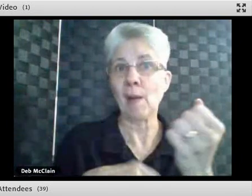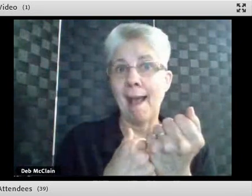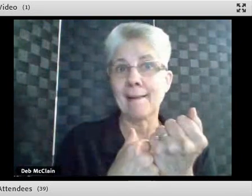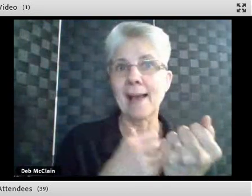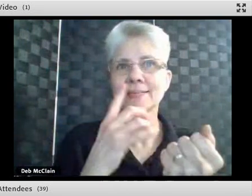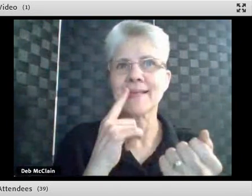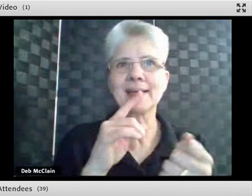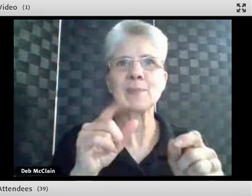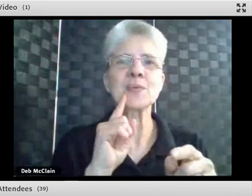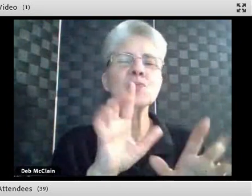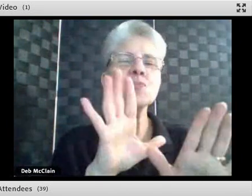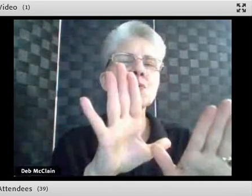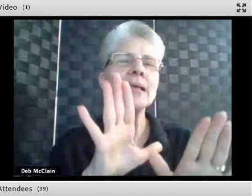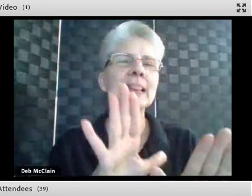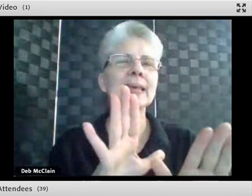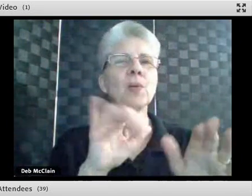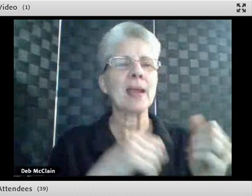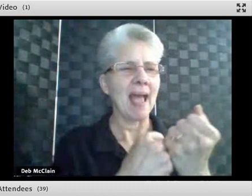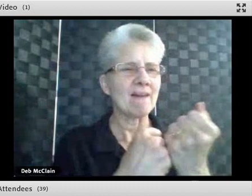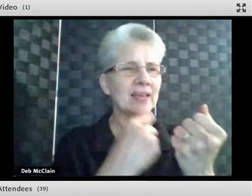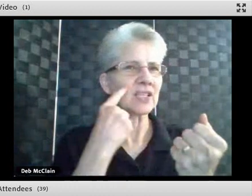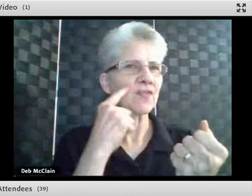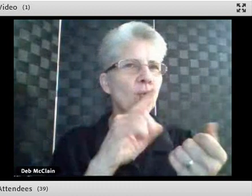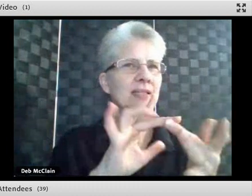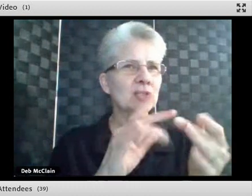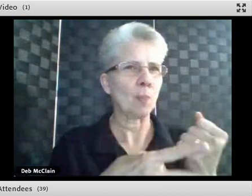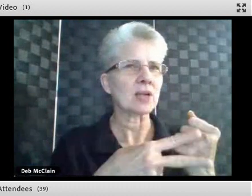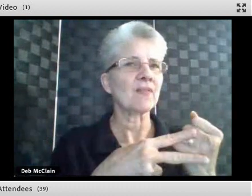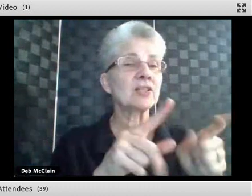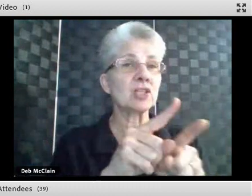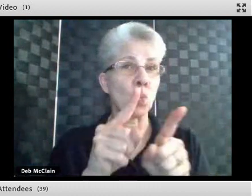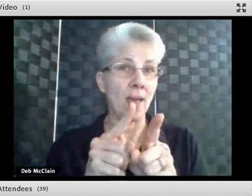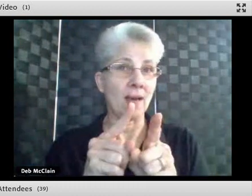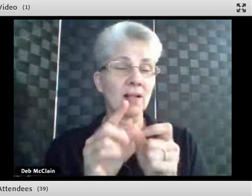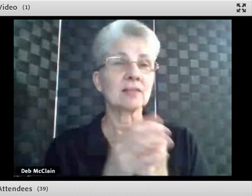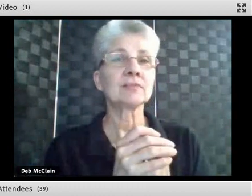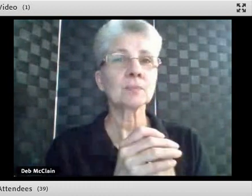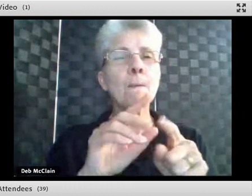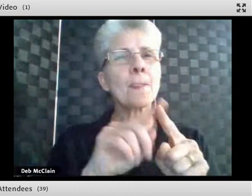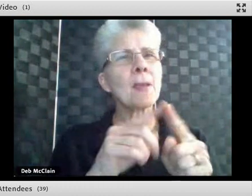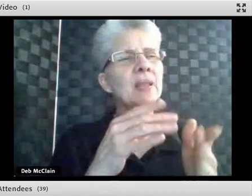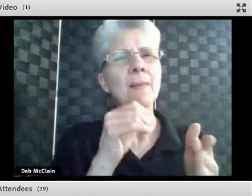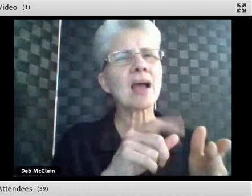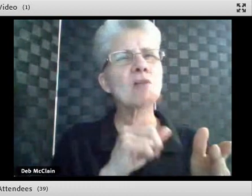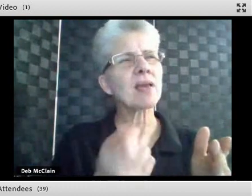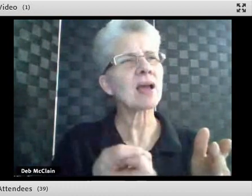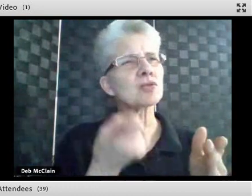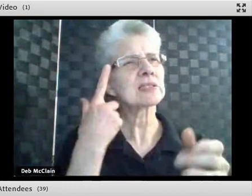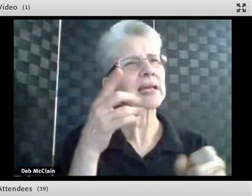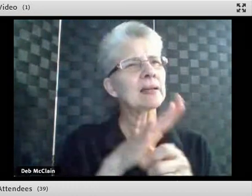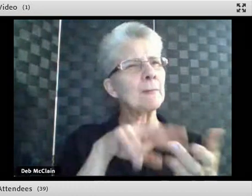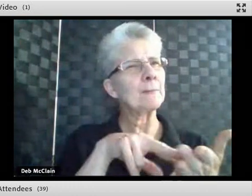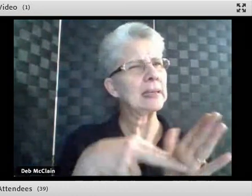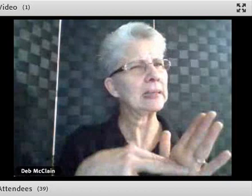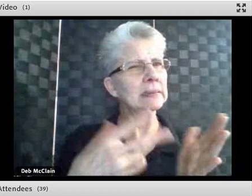They can be really great advocates for digital preservation as well, but they might not really understand what that means yet.